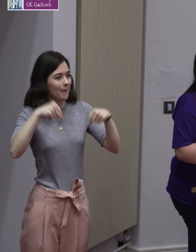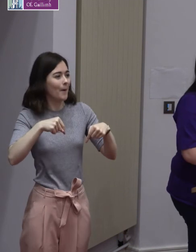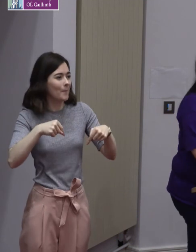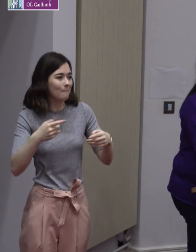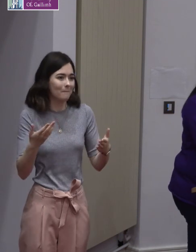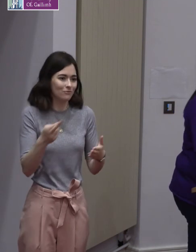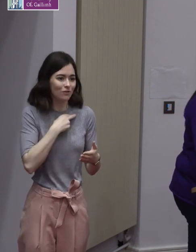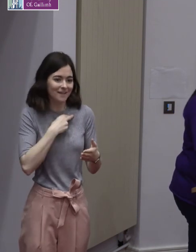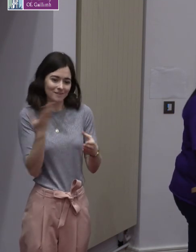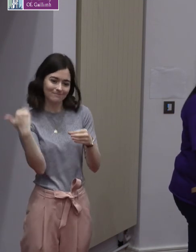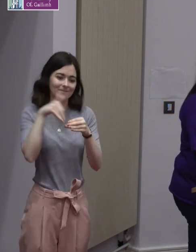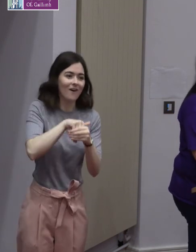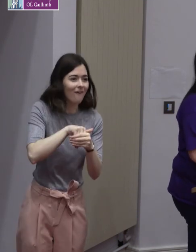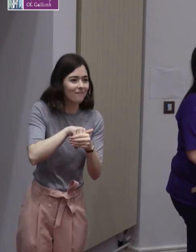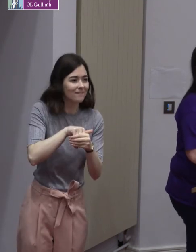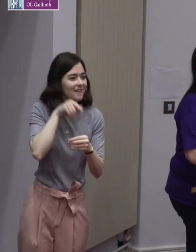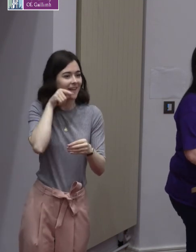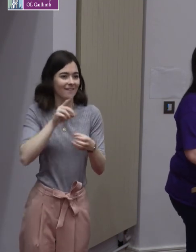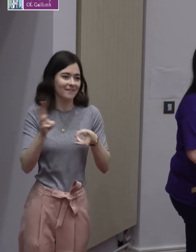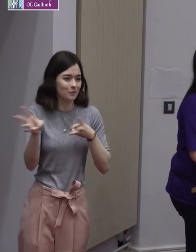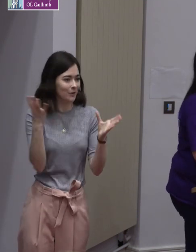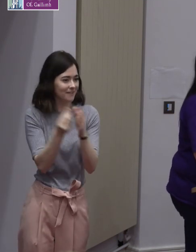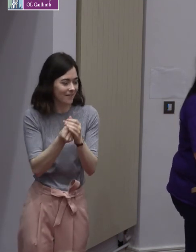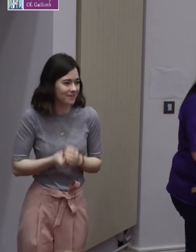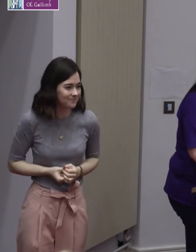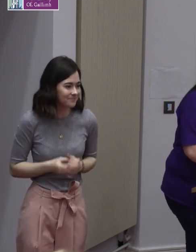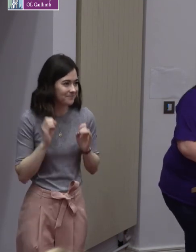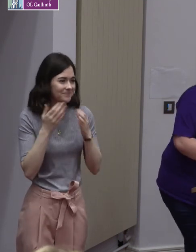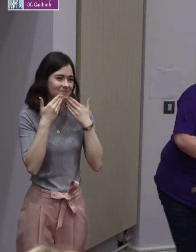And just become part of this piece of work together. Thank you.